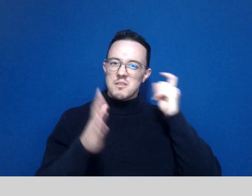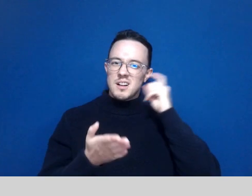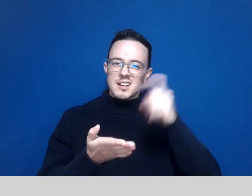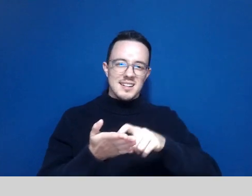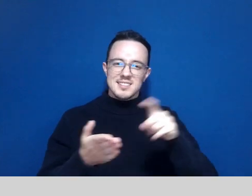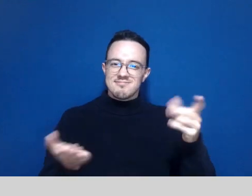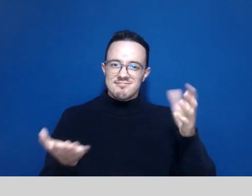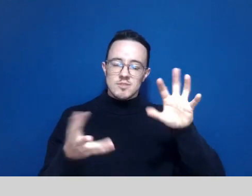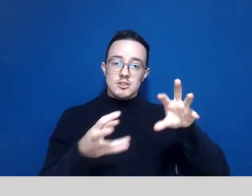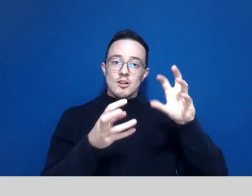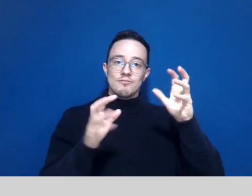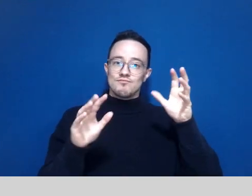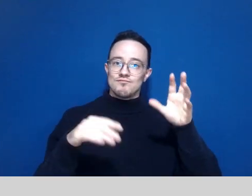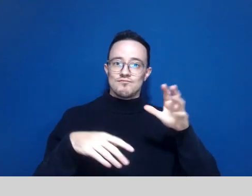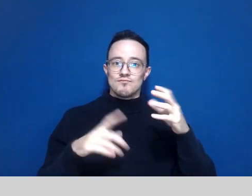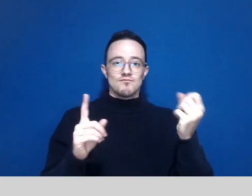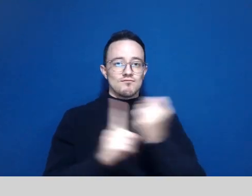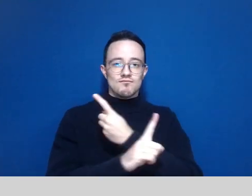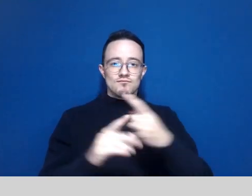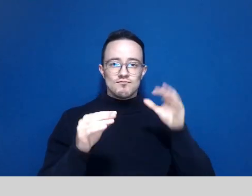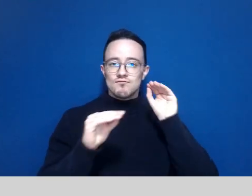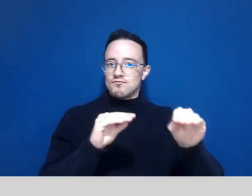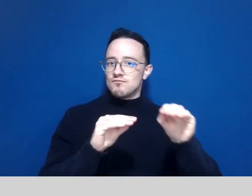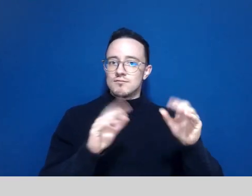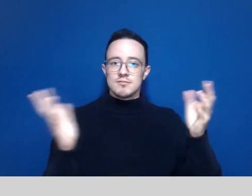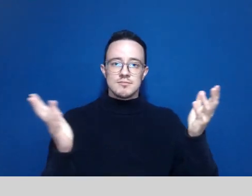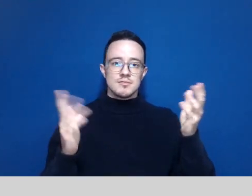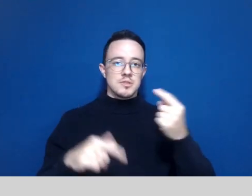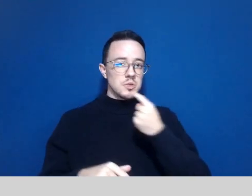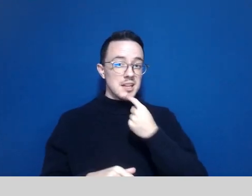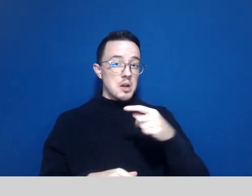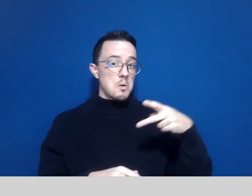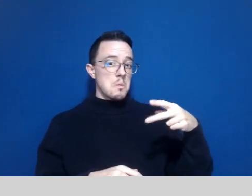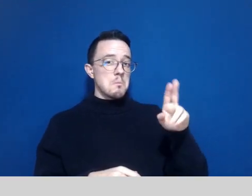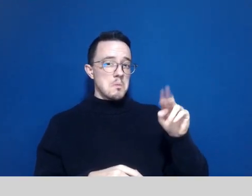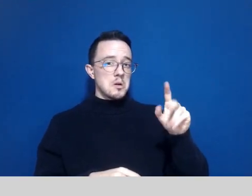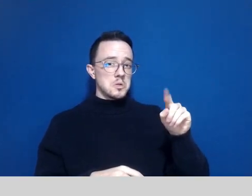because it won't give you a confidence on punctuation.